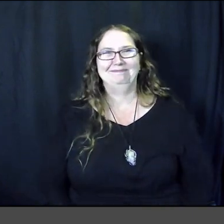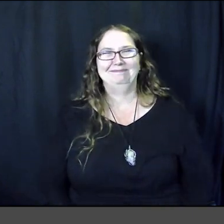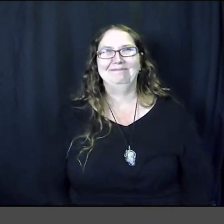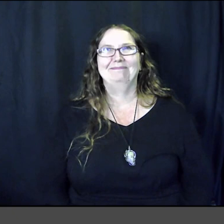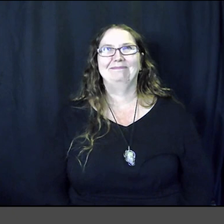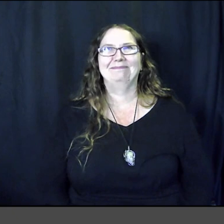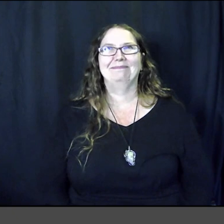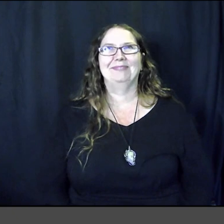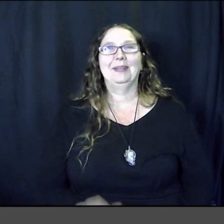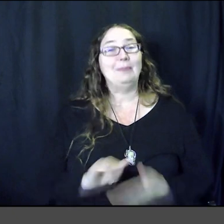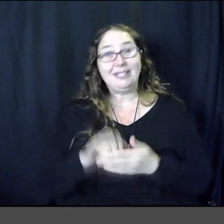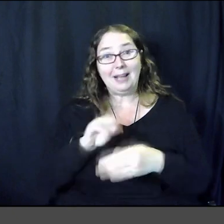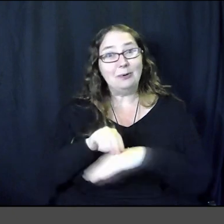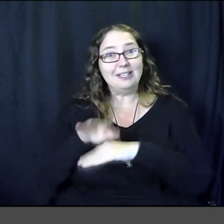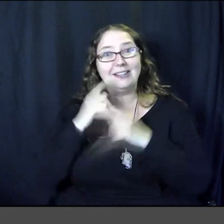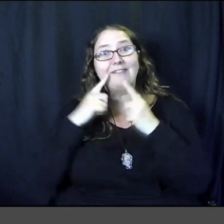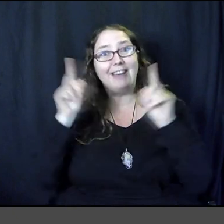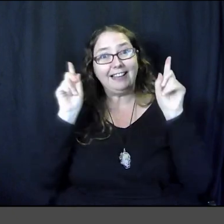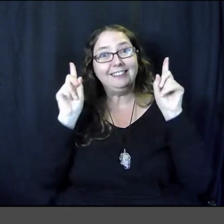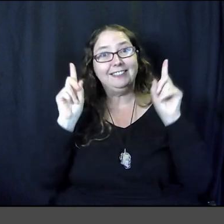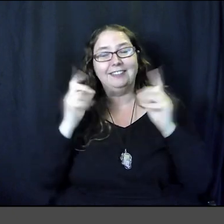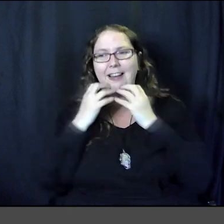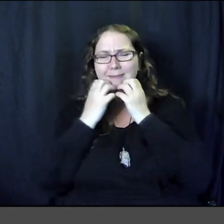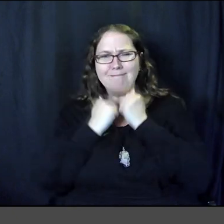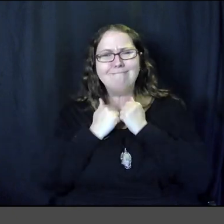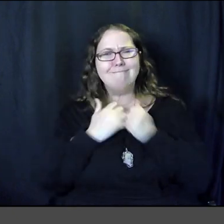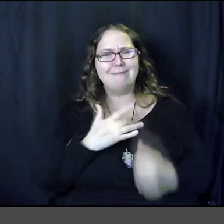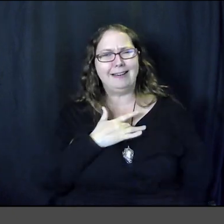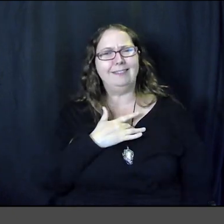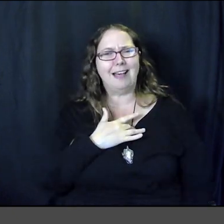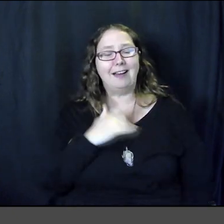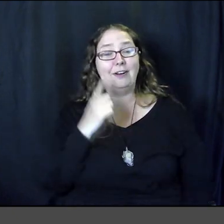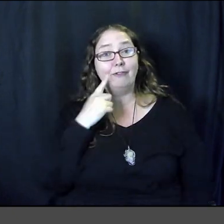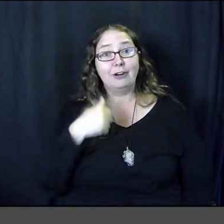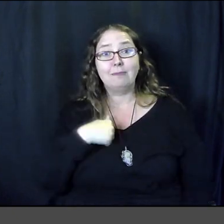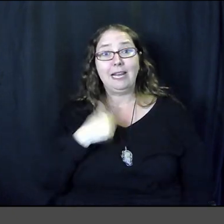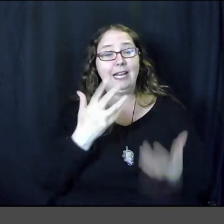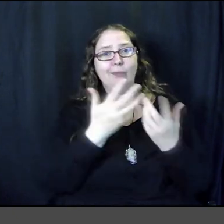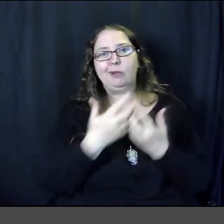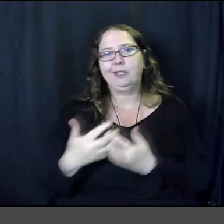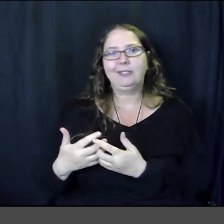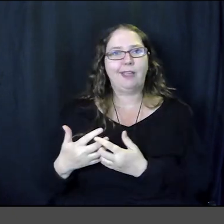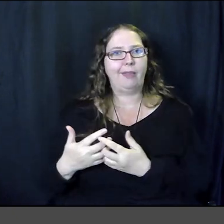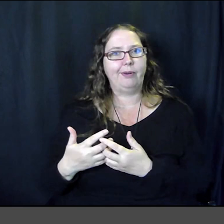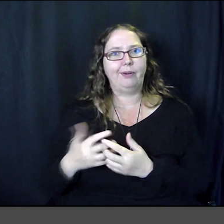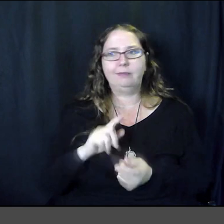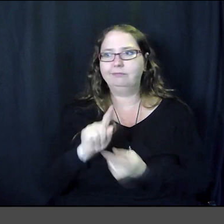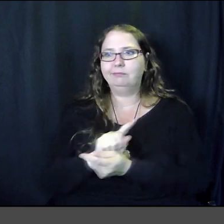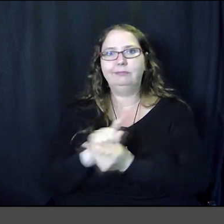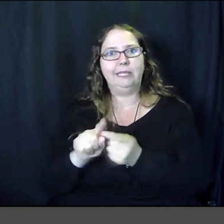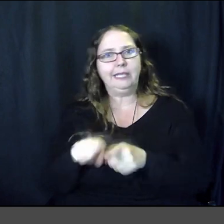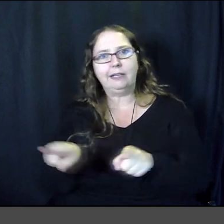THAT JUST PUT IT TOGETHER FOR ME, MEETING THE LACADON MAYAS AND SITTING DOWN IN A HUT,